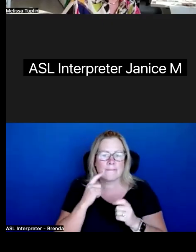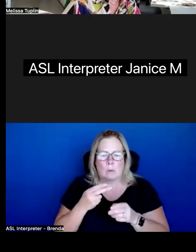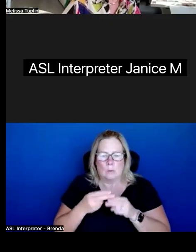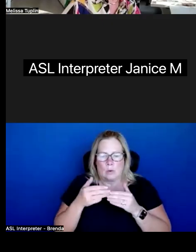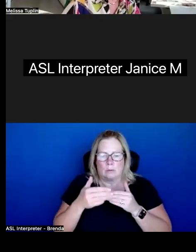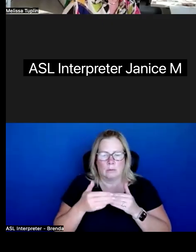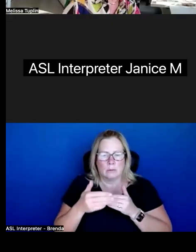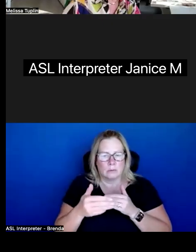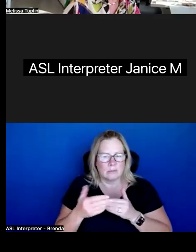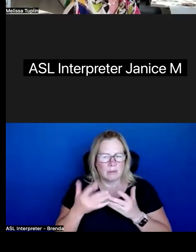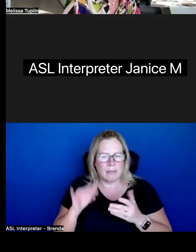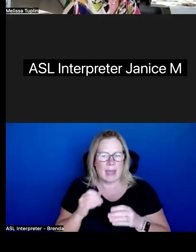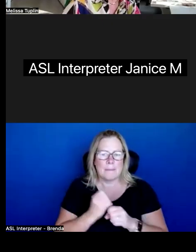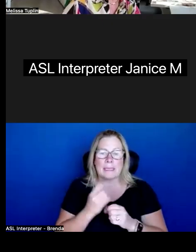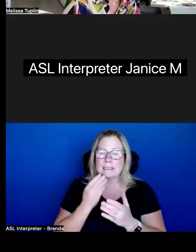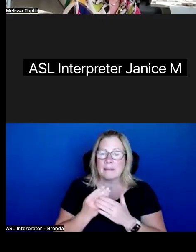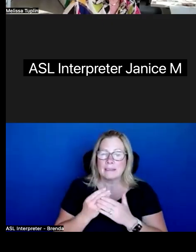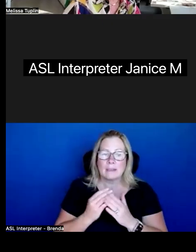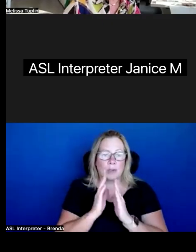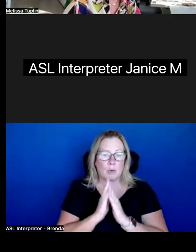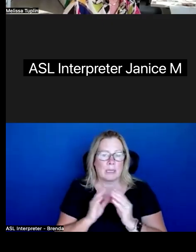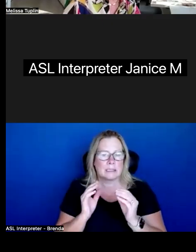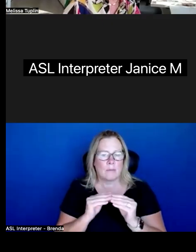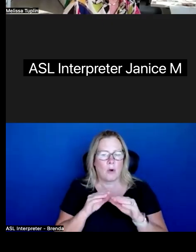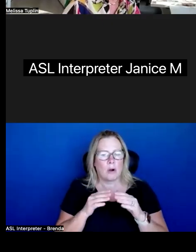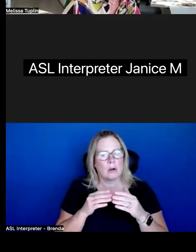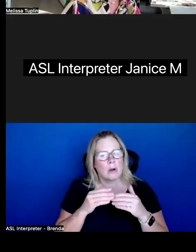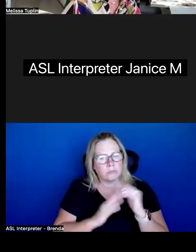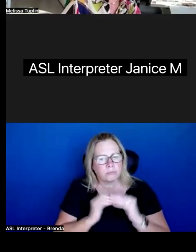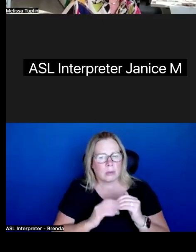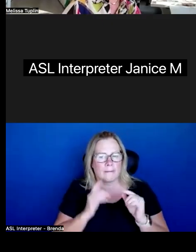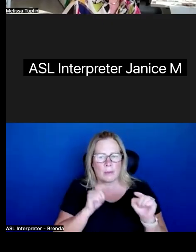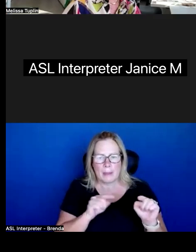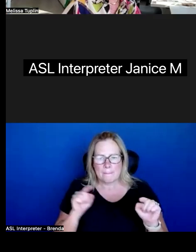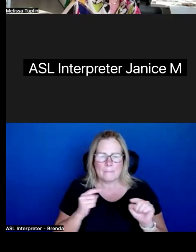levels of application reporting and data collection requirements, and because many,